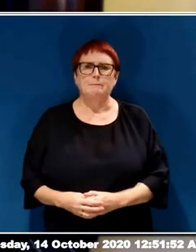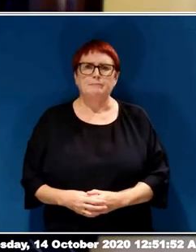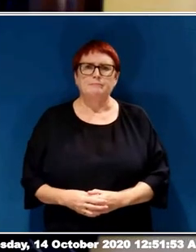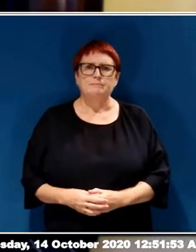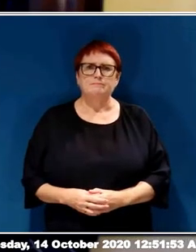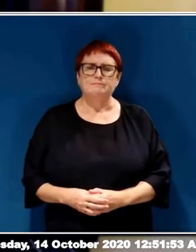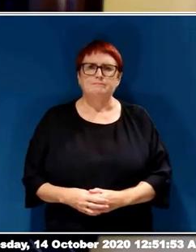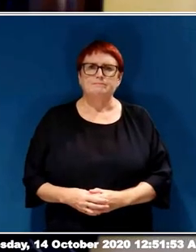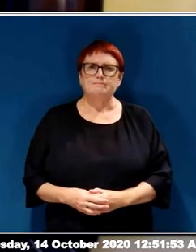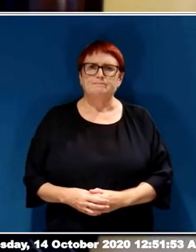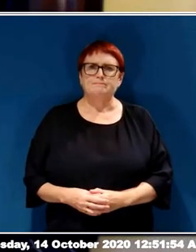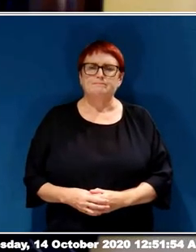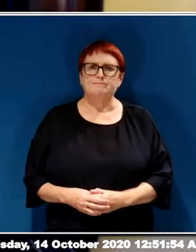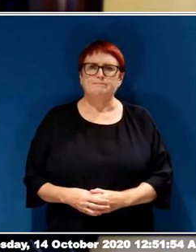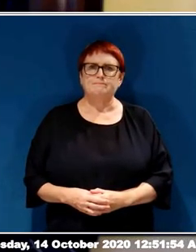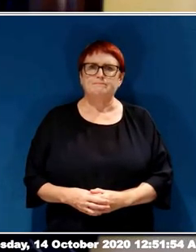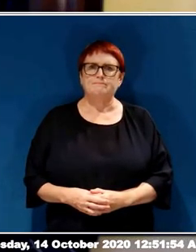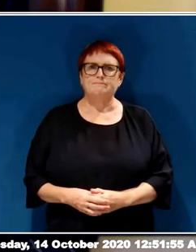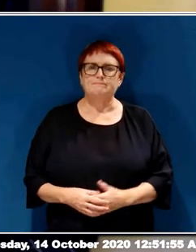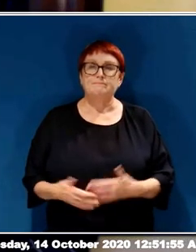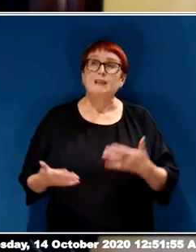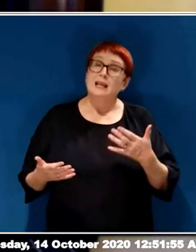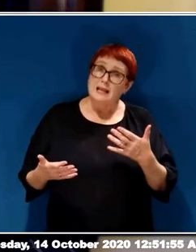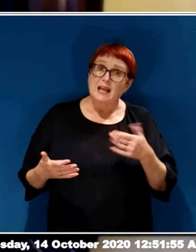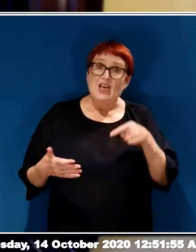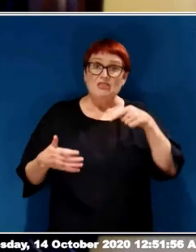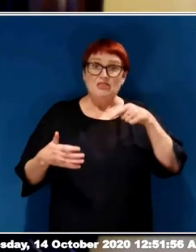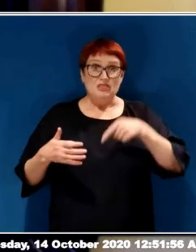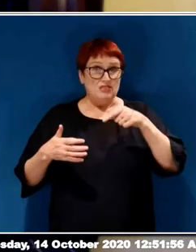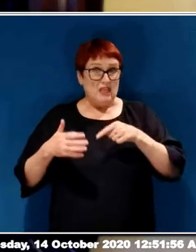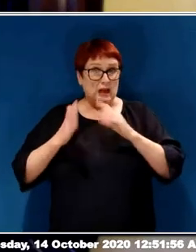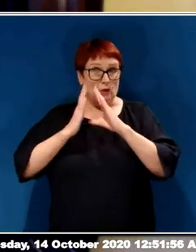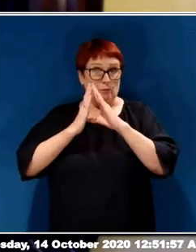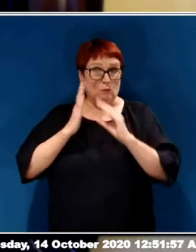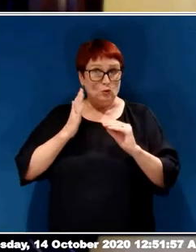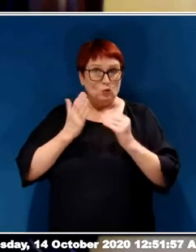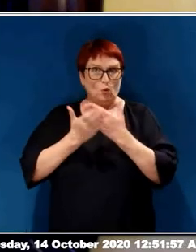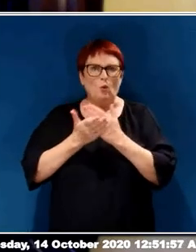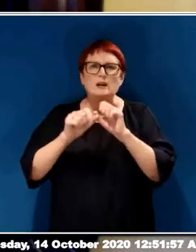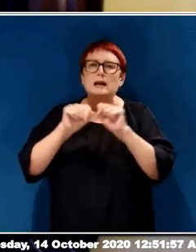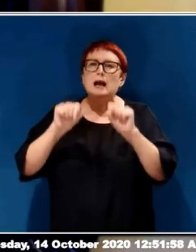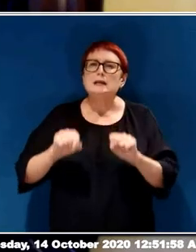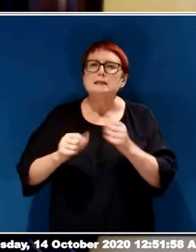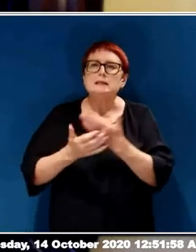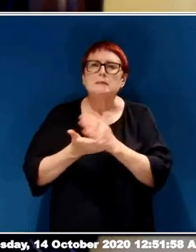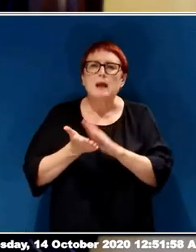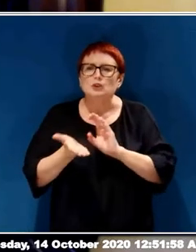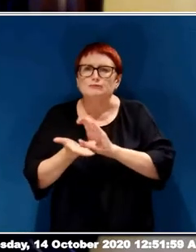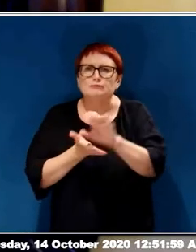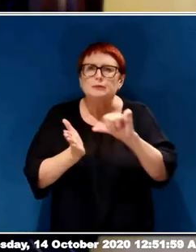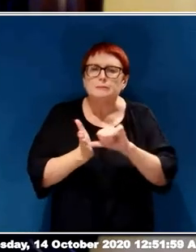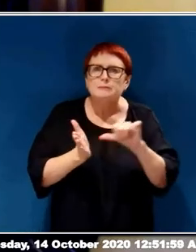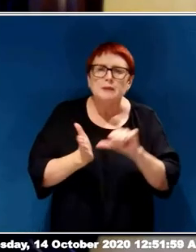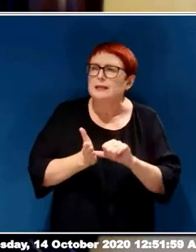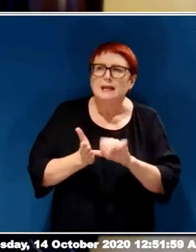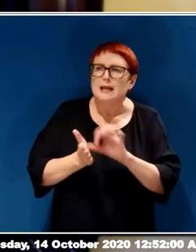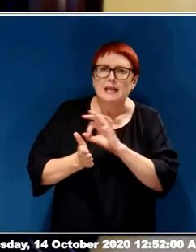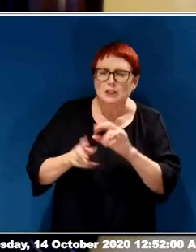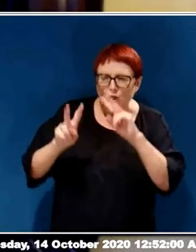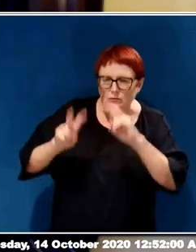might be giving rise to a student who isn't making progress at school and that in fact disables them.